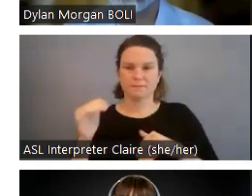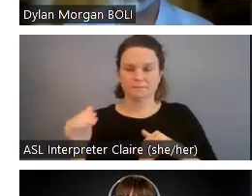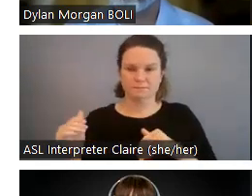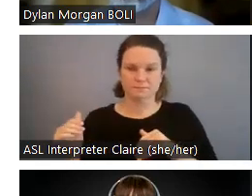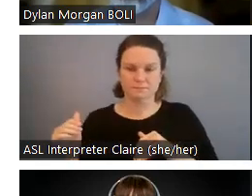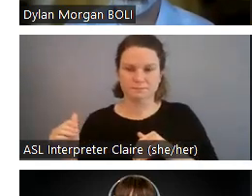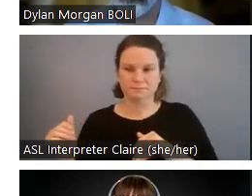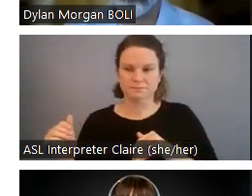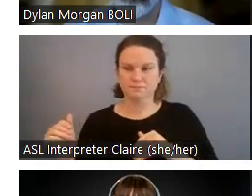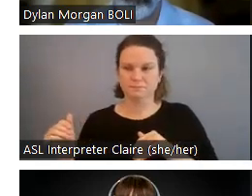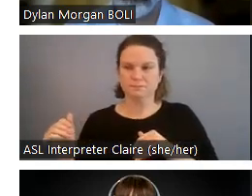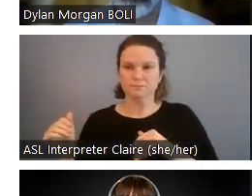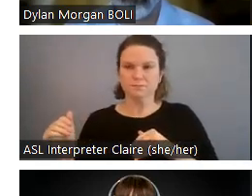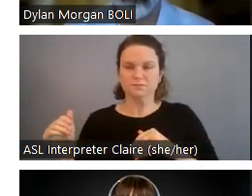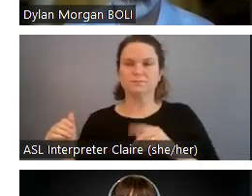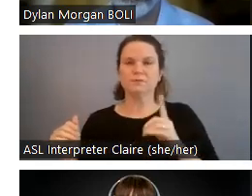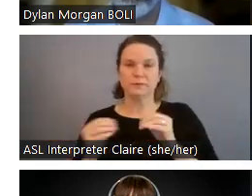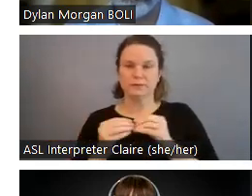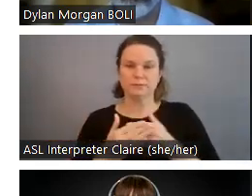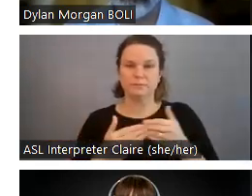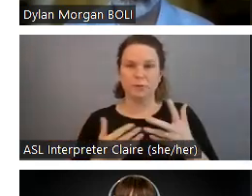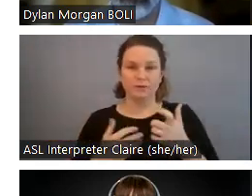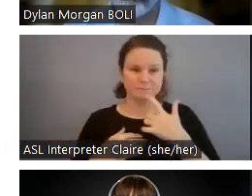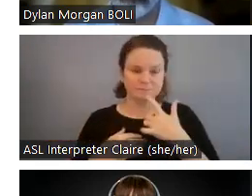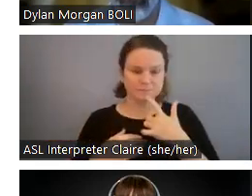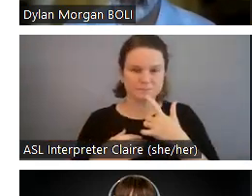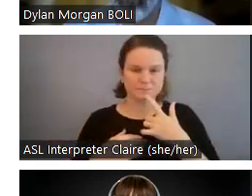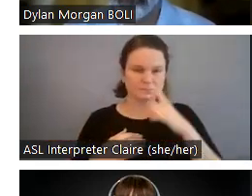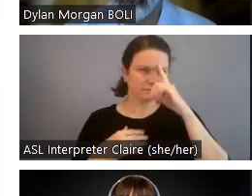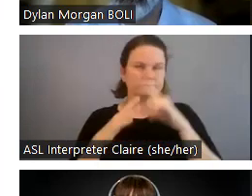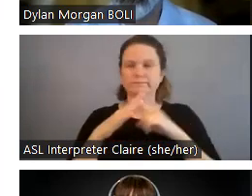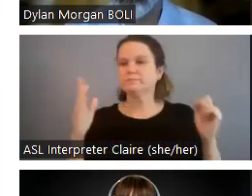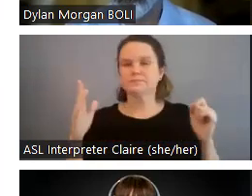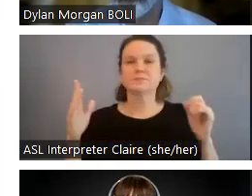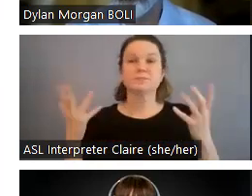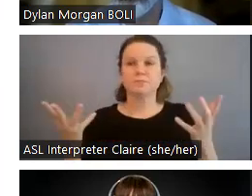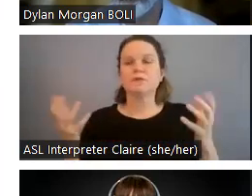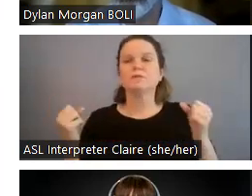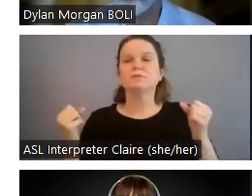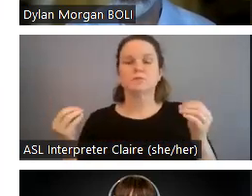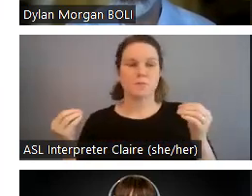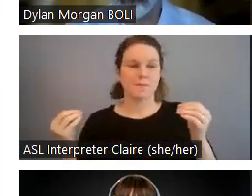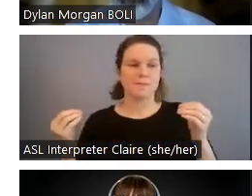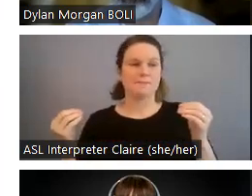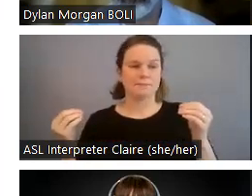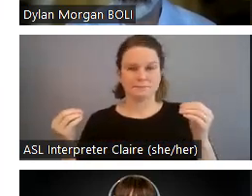there was one other thing I wanted to say about it and it's escaped me. But